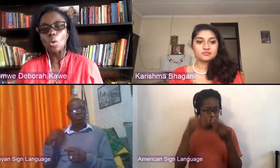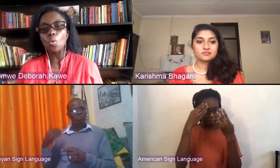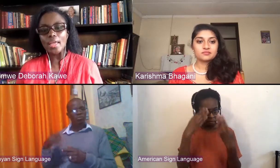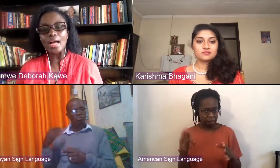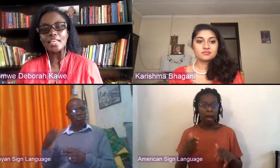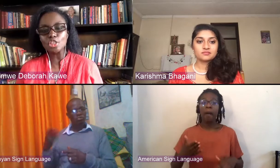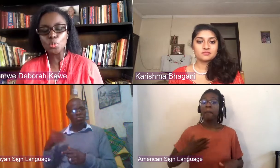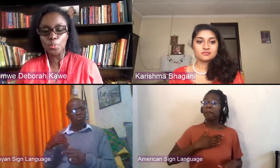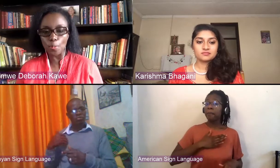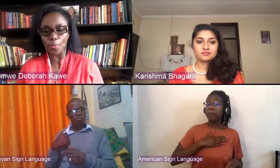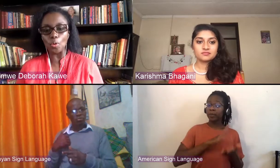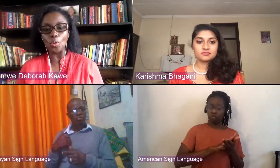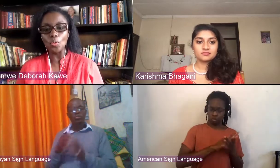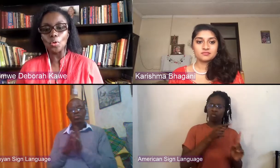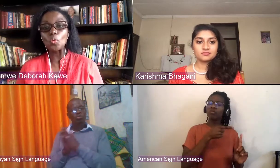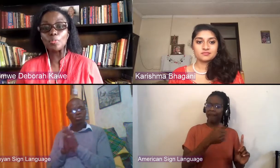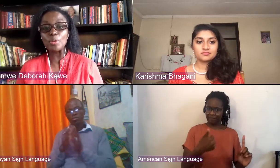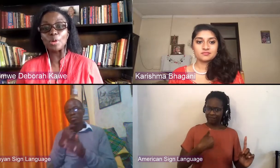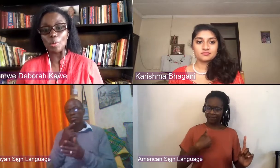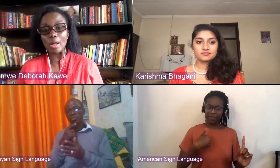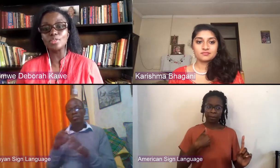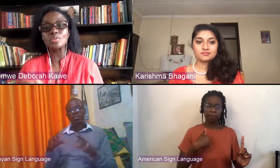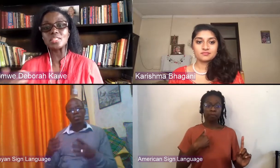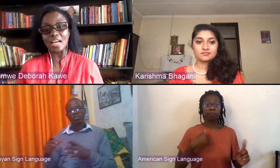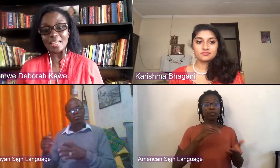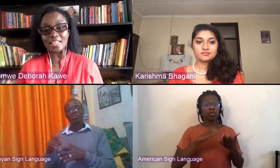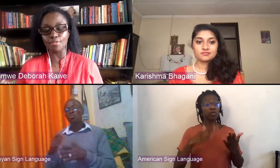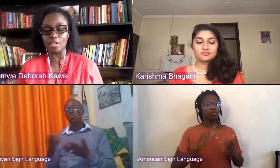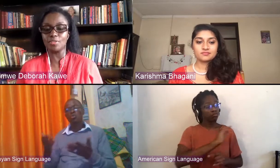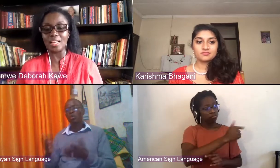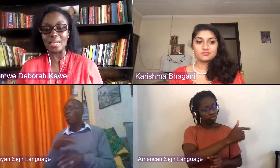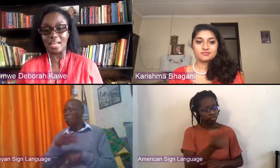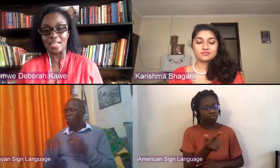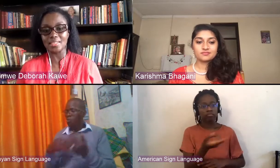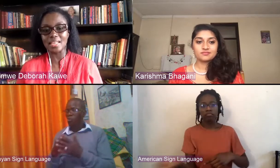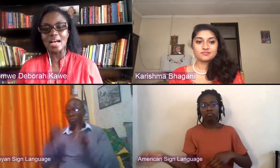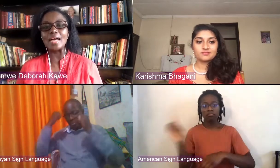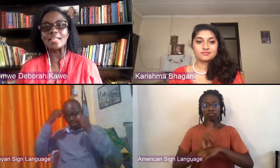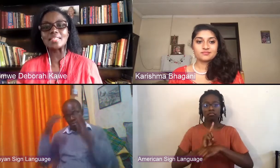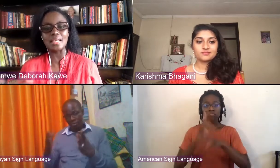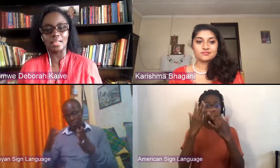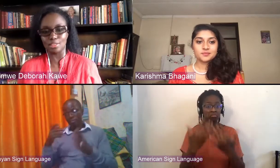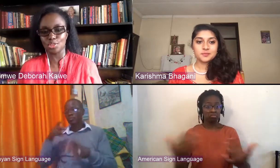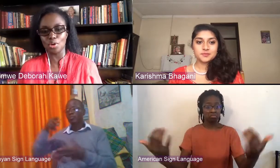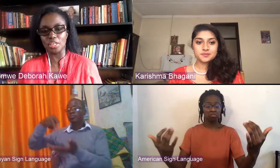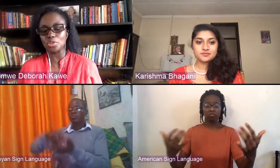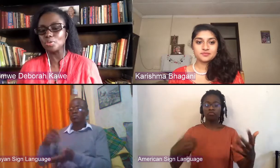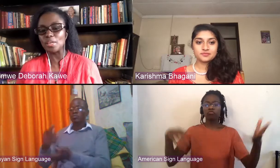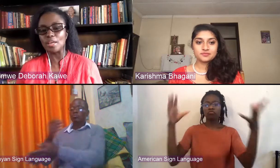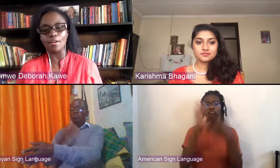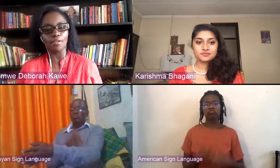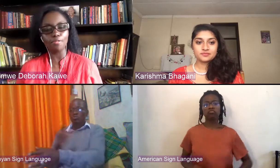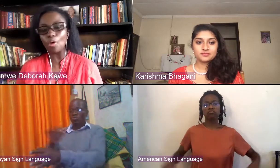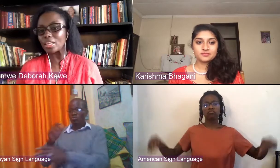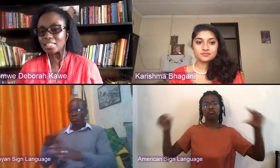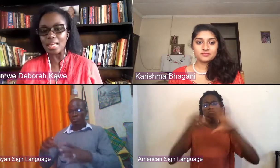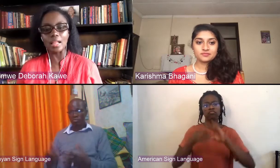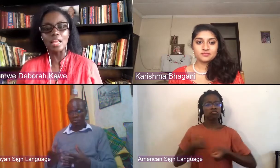where each pupil would be required to stand in front of that class and tell a story. It could be a folk tale